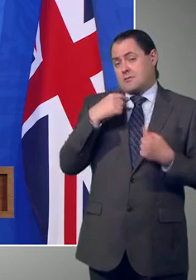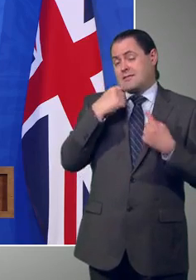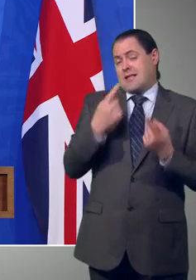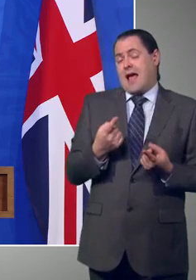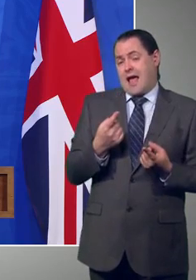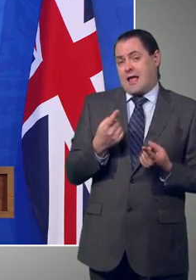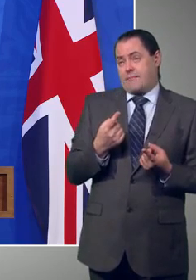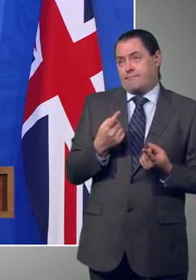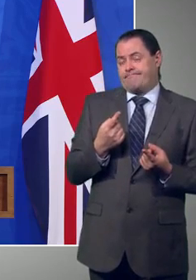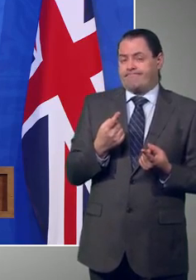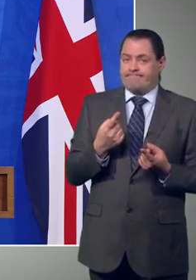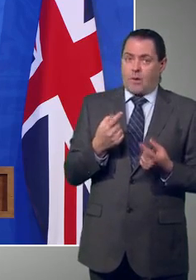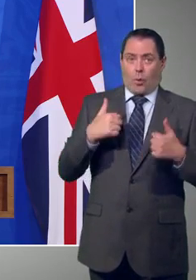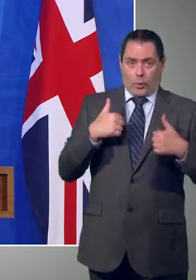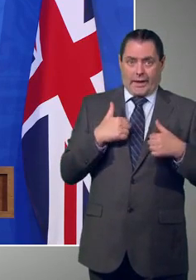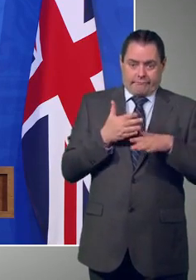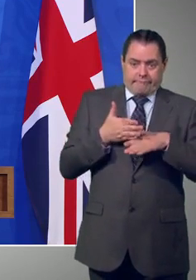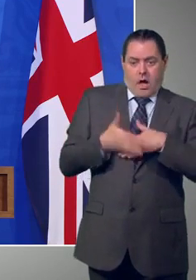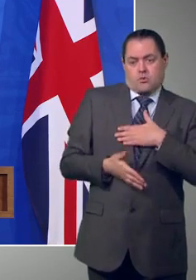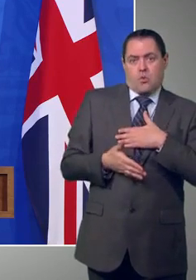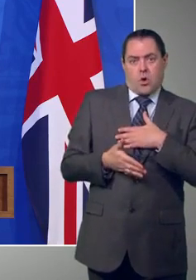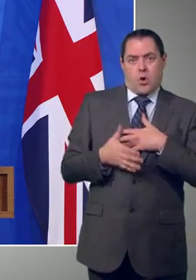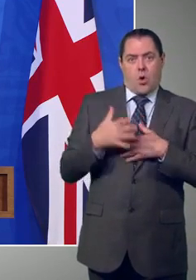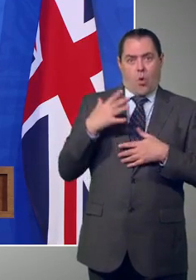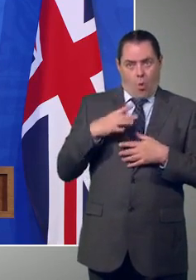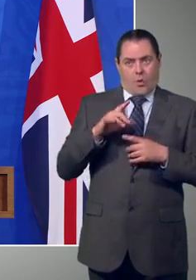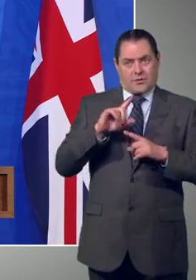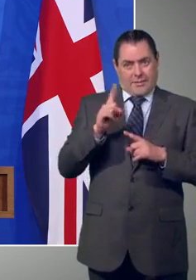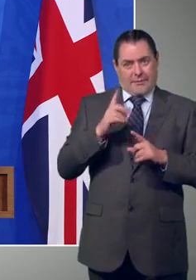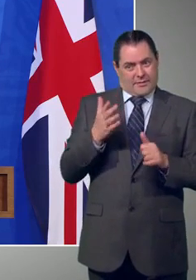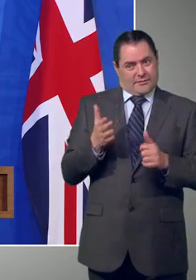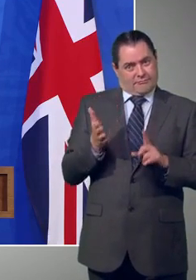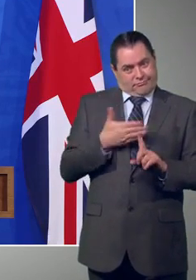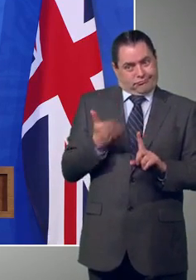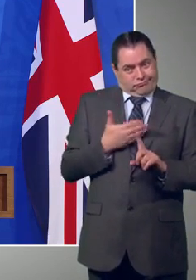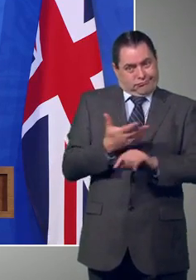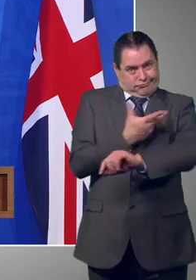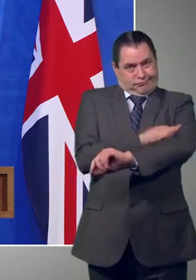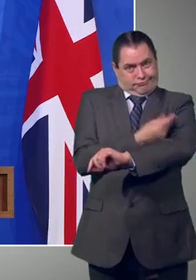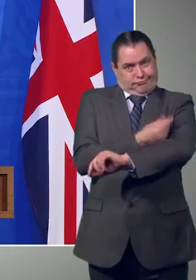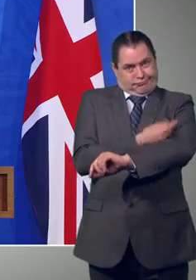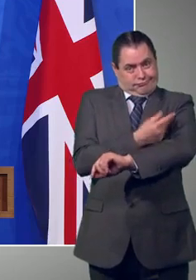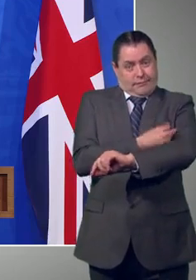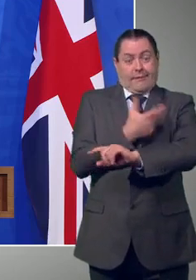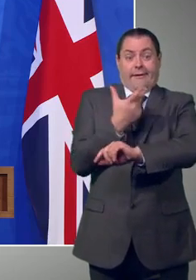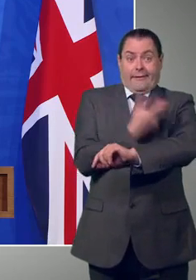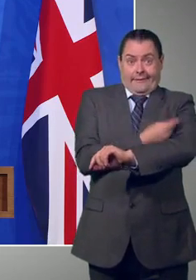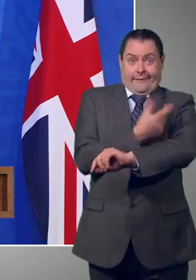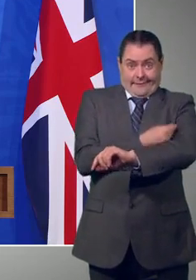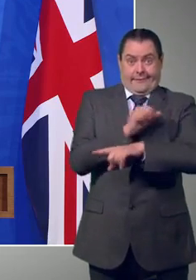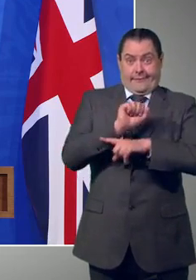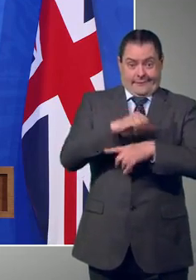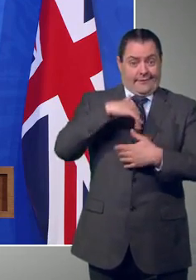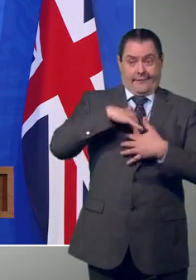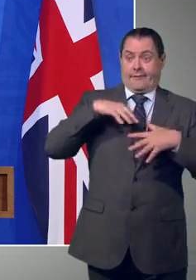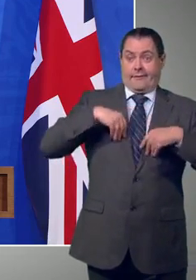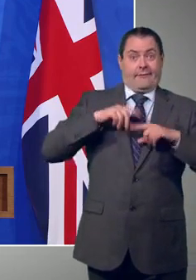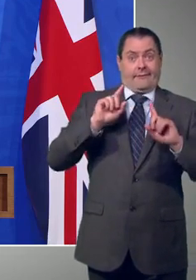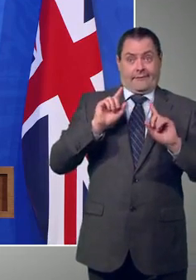are working as fast as we can to get people to have both jabs. It's very important and